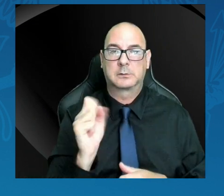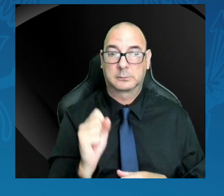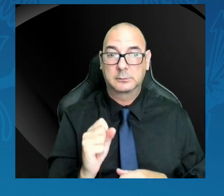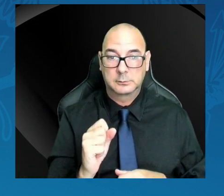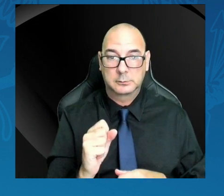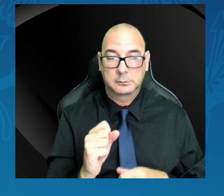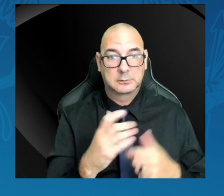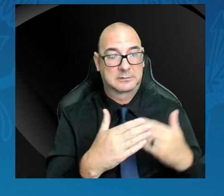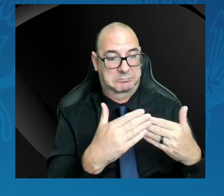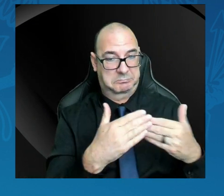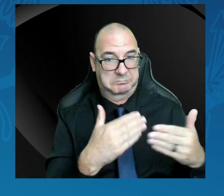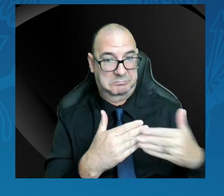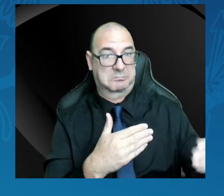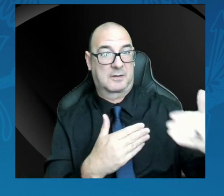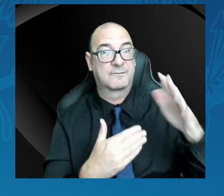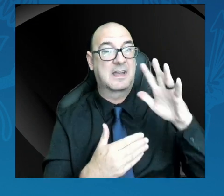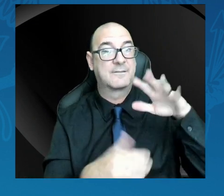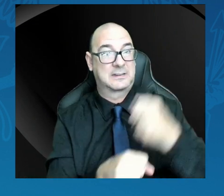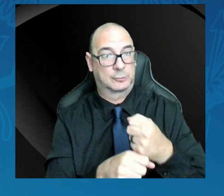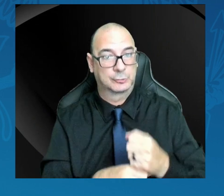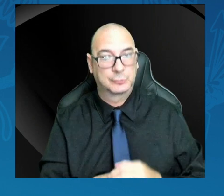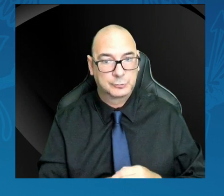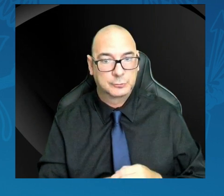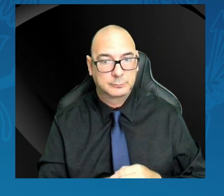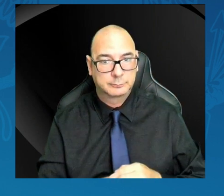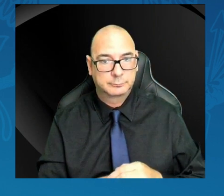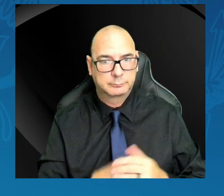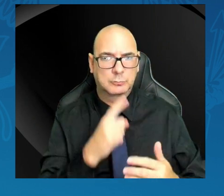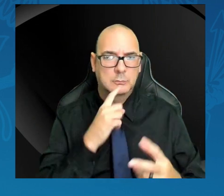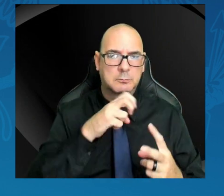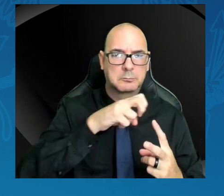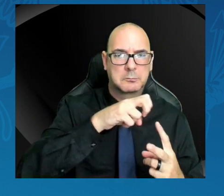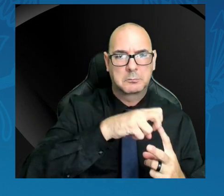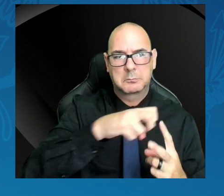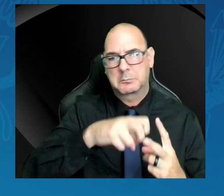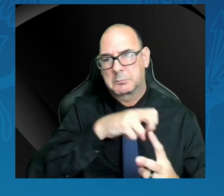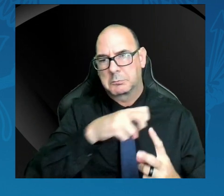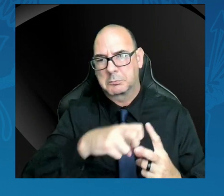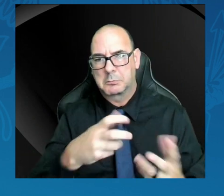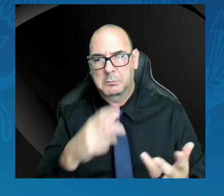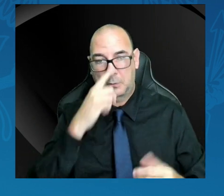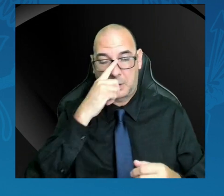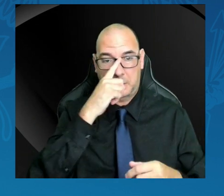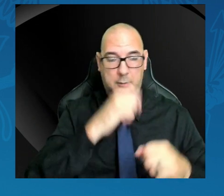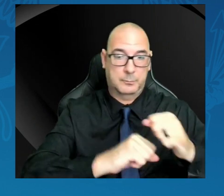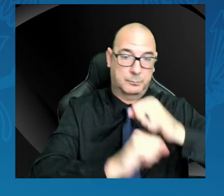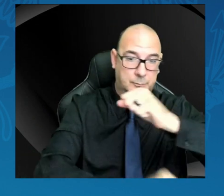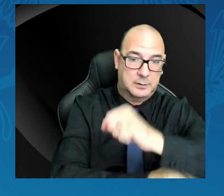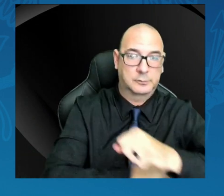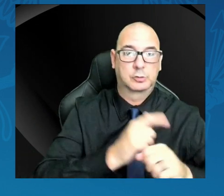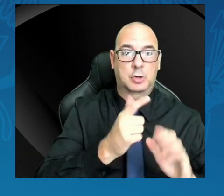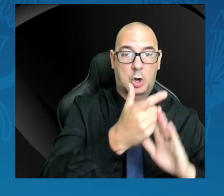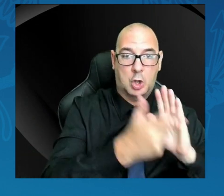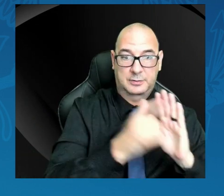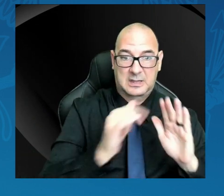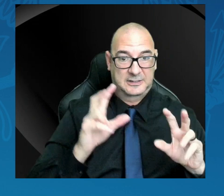$5 billion in five years. This investment, we believe, will be transformative for so many people.